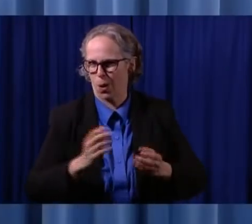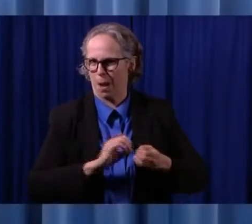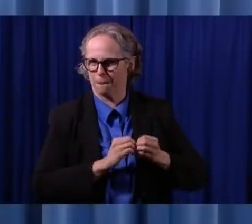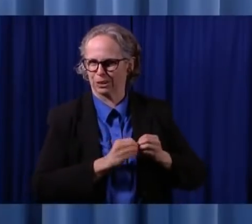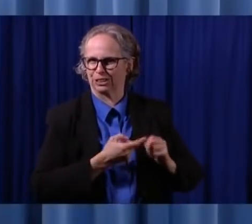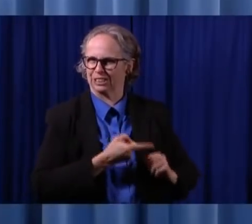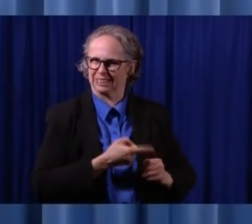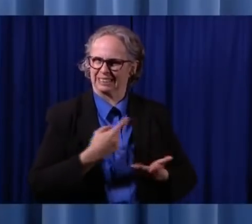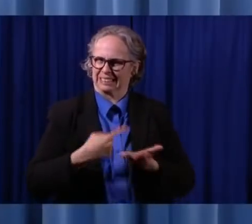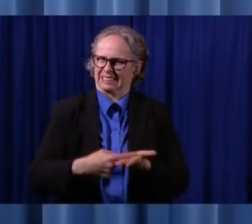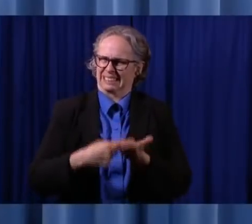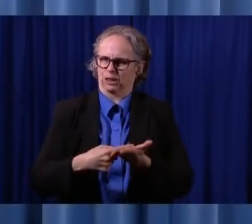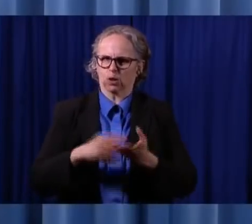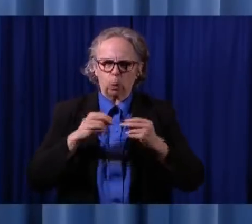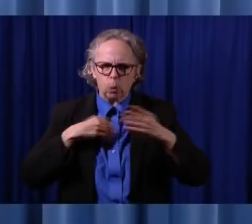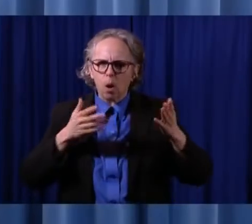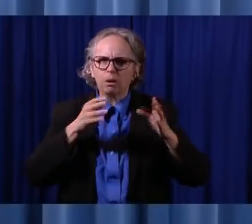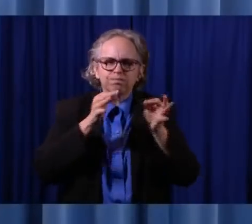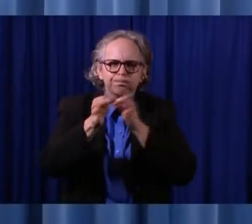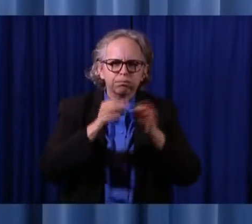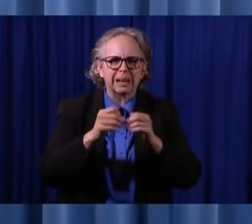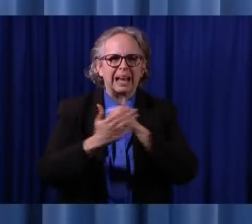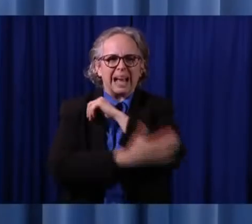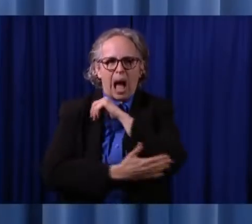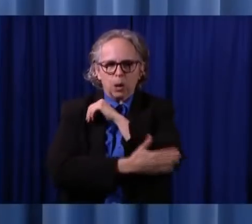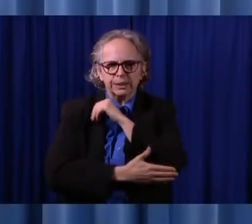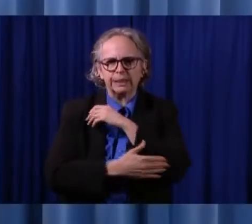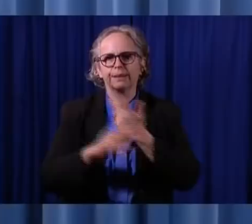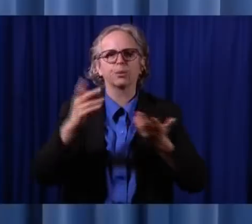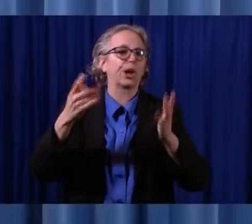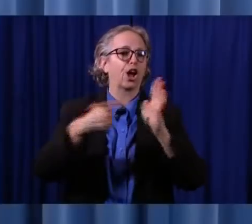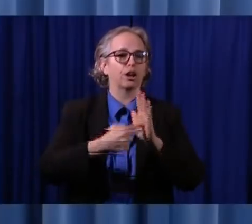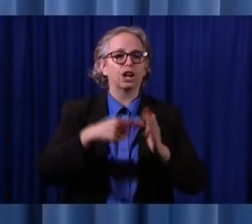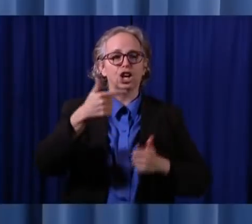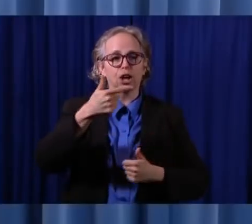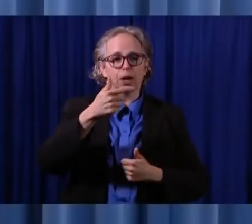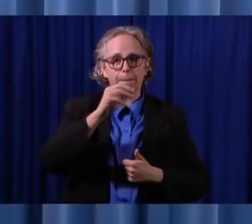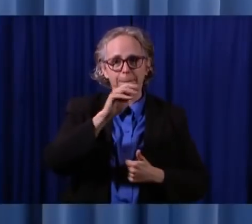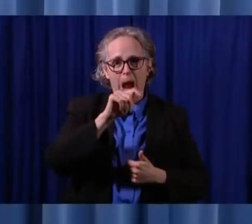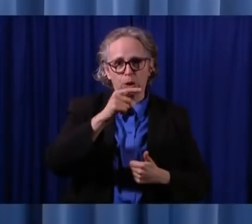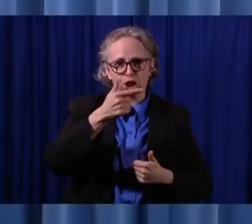SOUTHWEST OHIO. I WANT TO TALK ABOUT THE